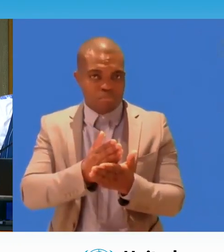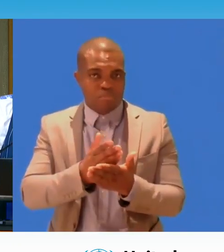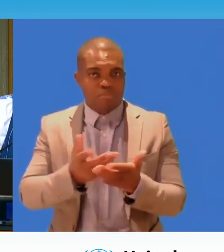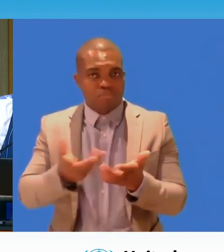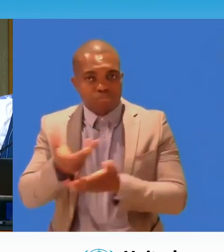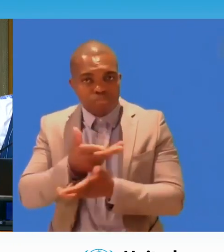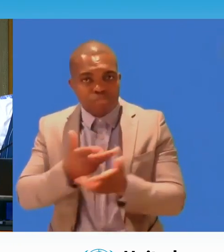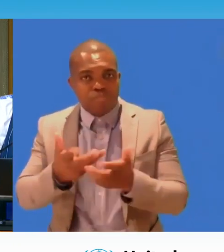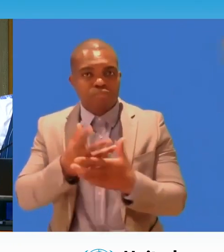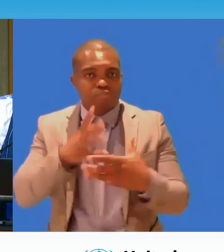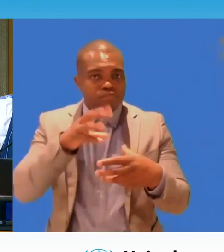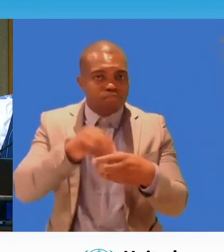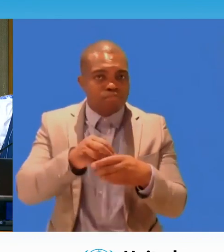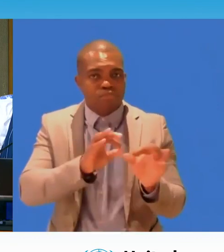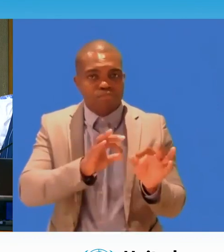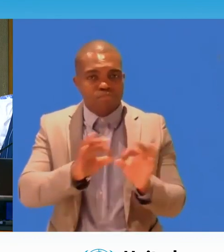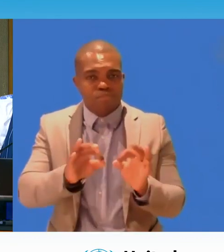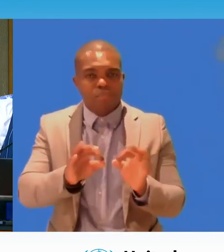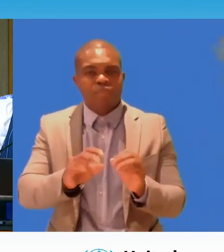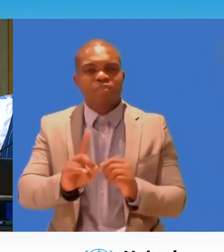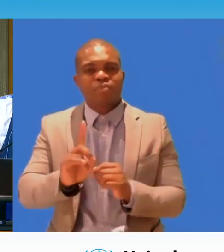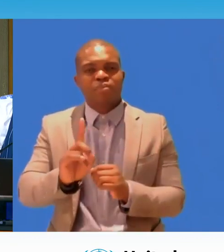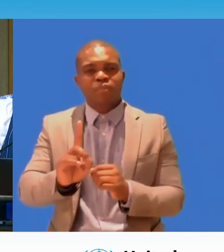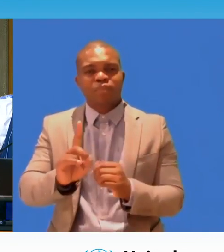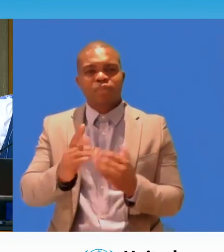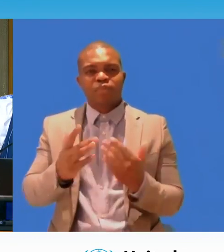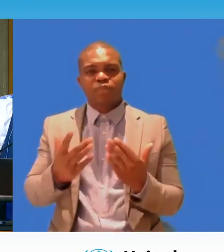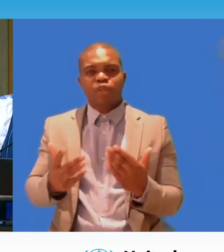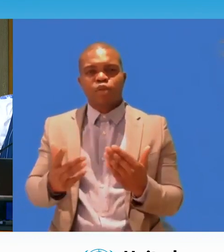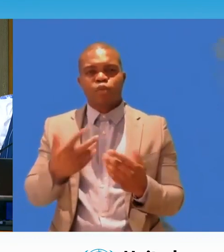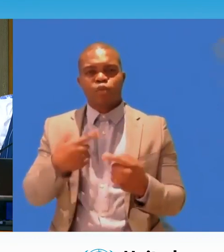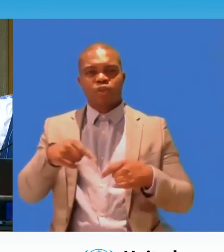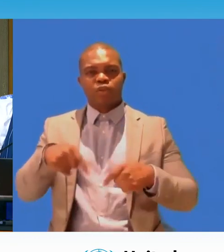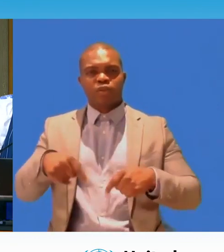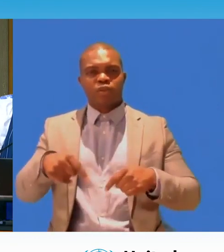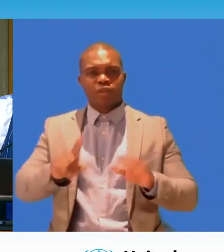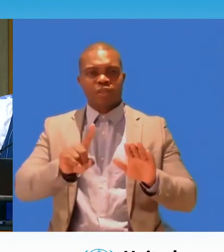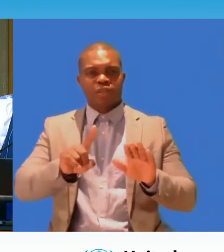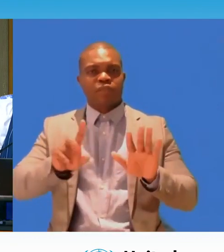the future that will be happening September this year where the member states will also develop the